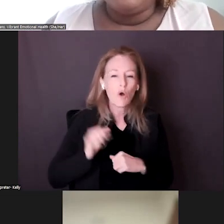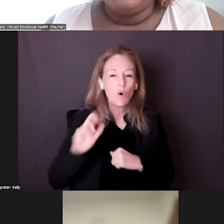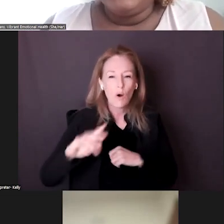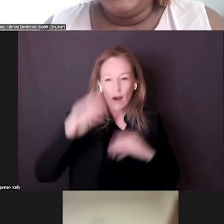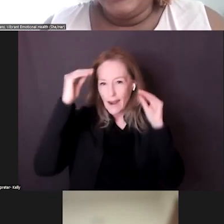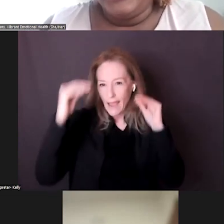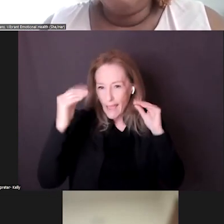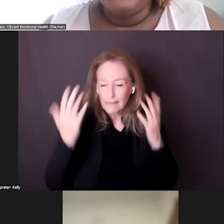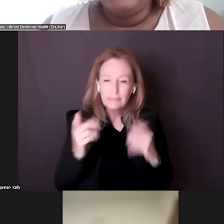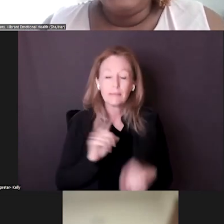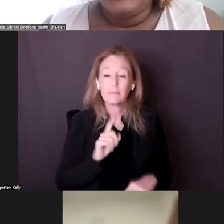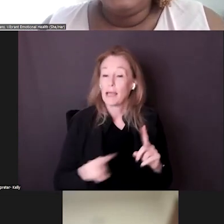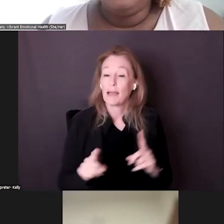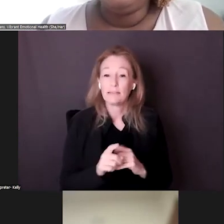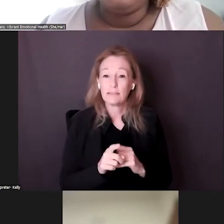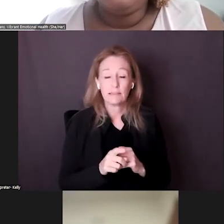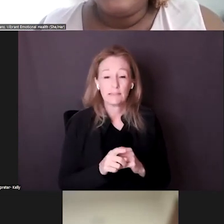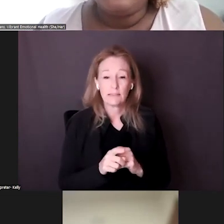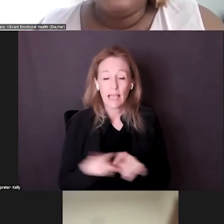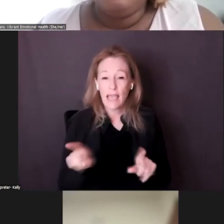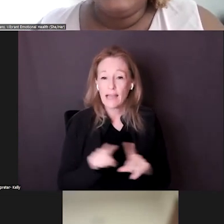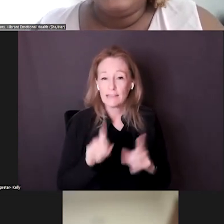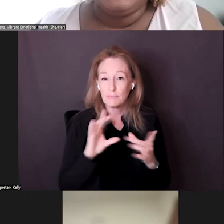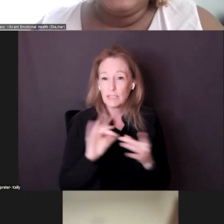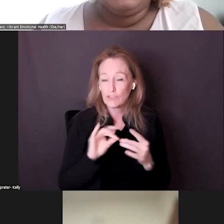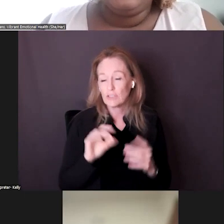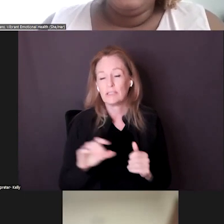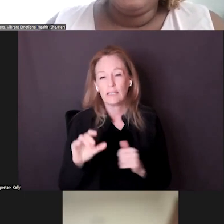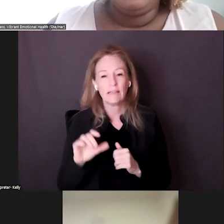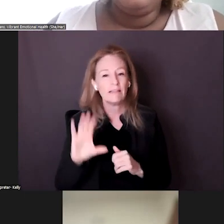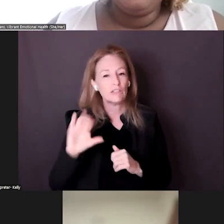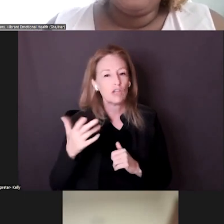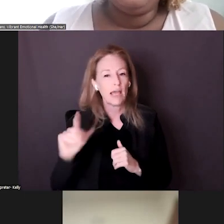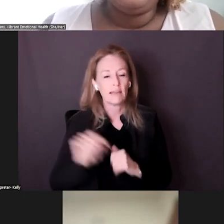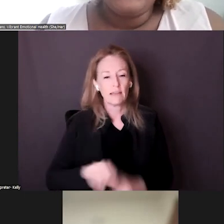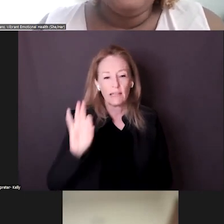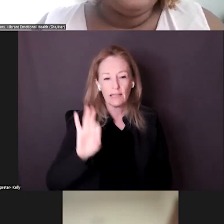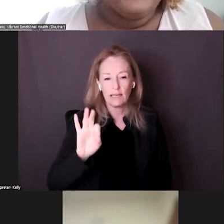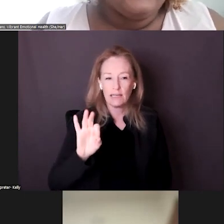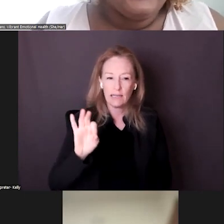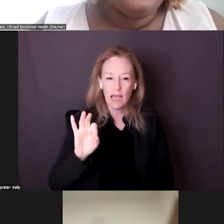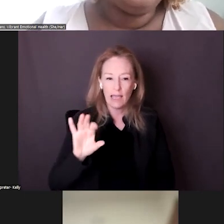BUT THE UK SYSTEM IS THE WORLD'S OLDEST. IT IS CALLED 999 AND